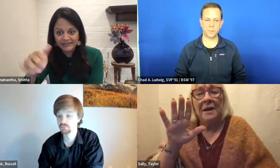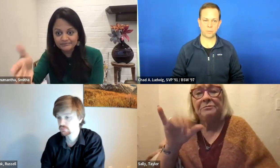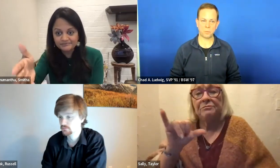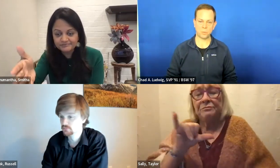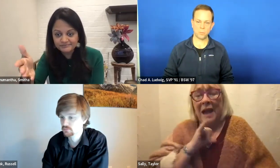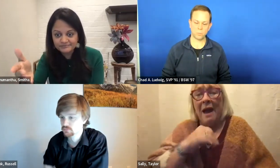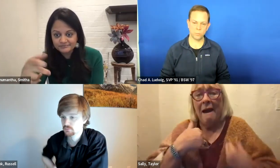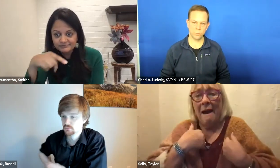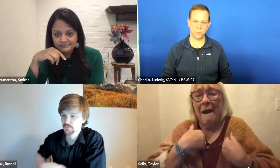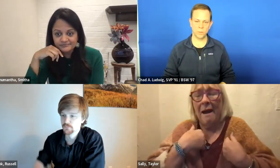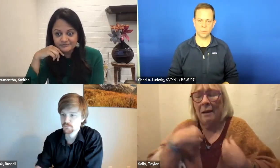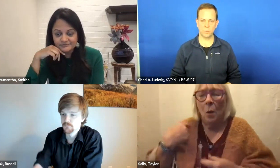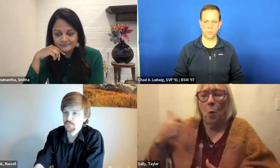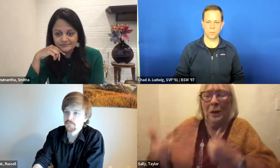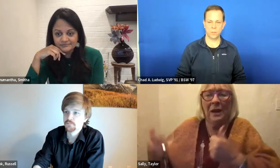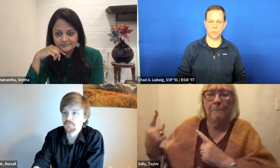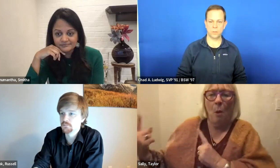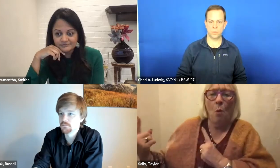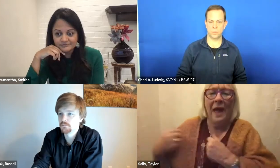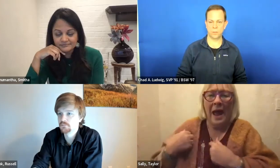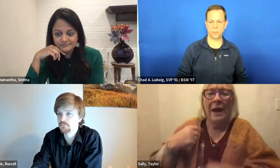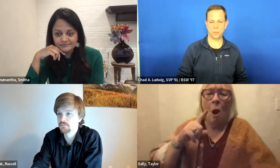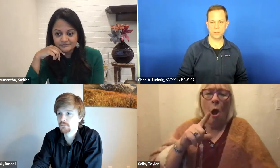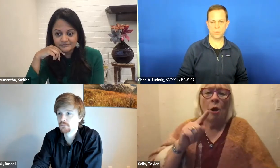Sure, Sally. I can answer that.